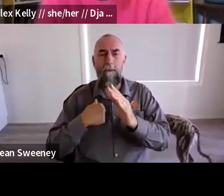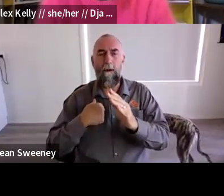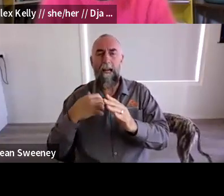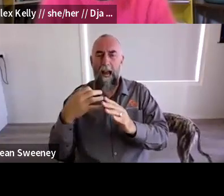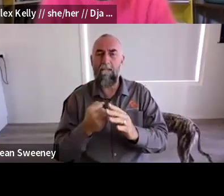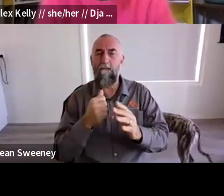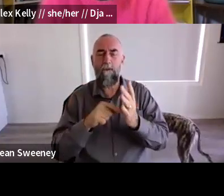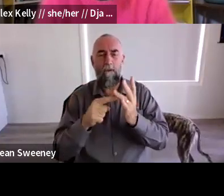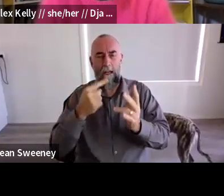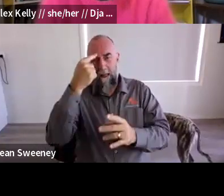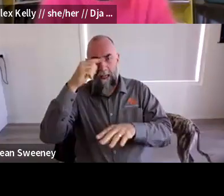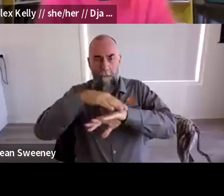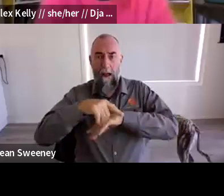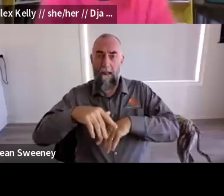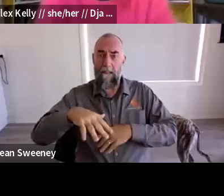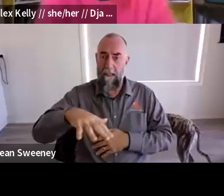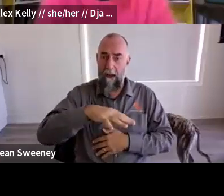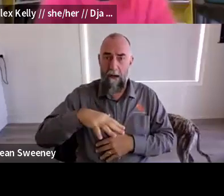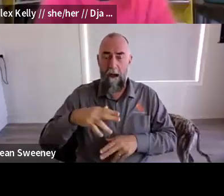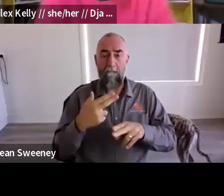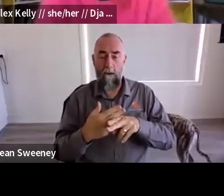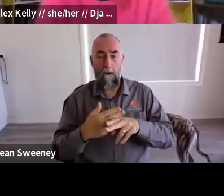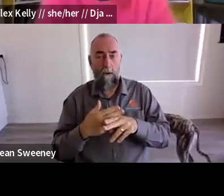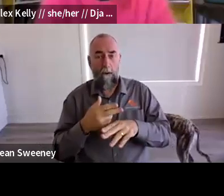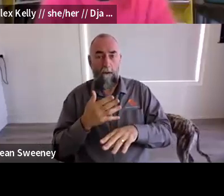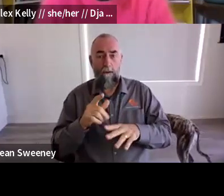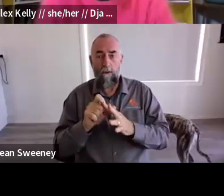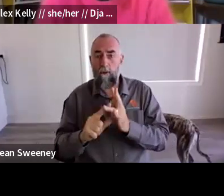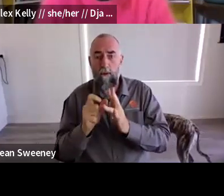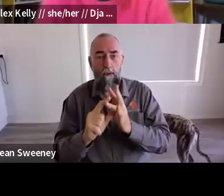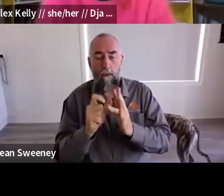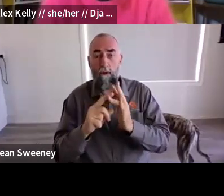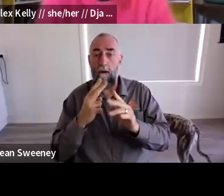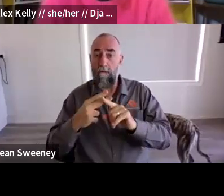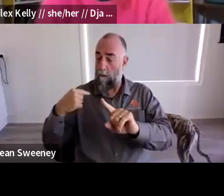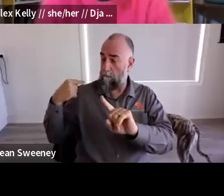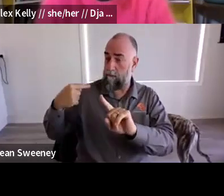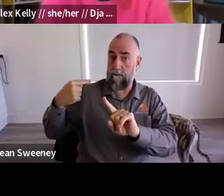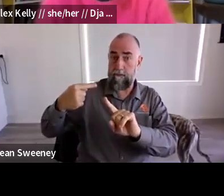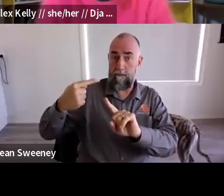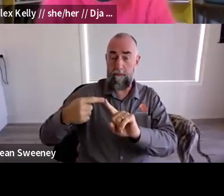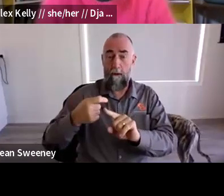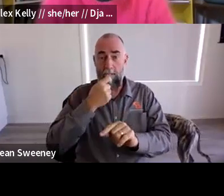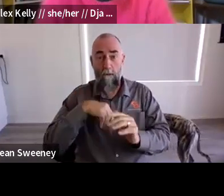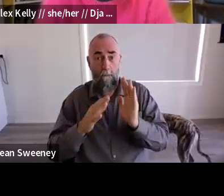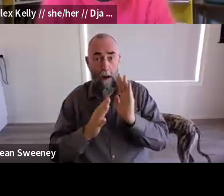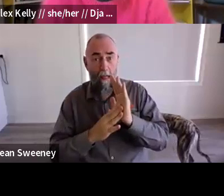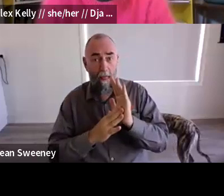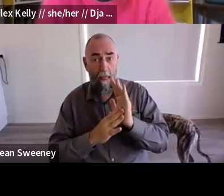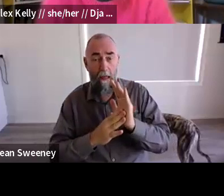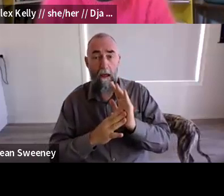exploration is being funded, we need to kind of start to draw a line in the sand. And I think there has been a lot of movement in this space.